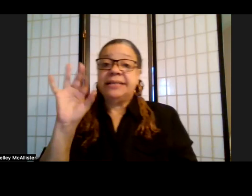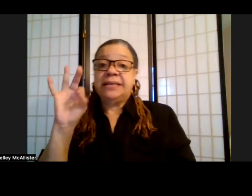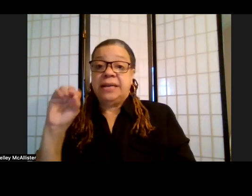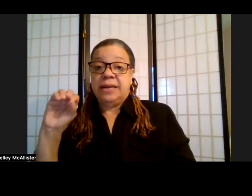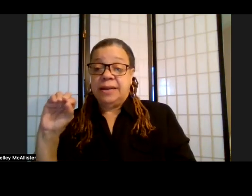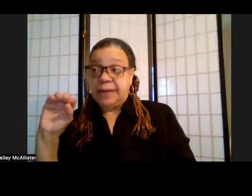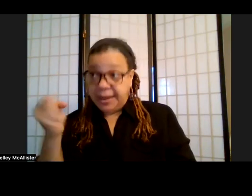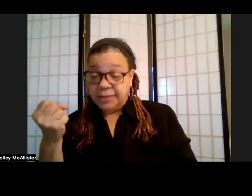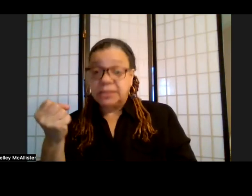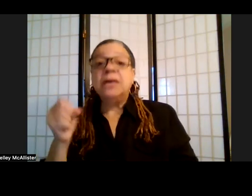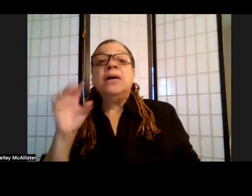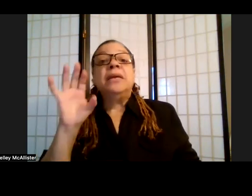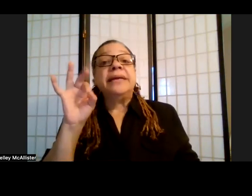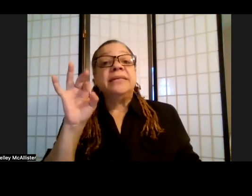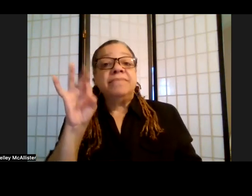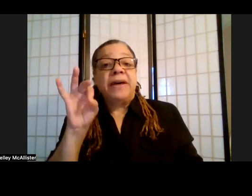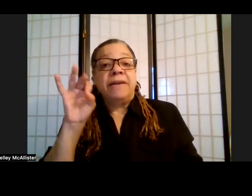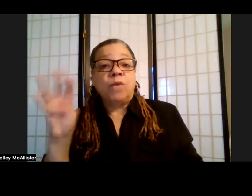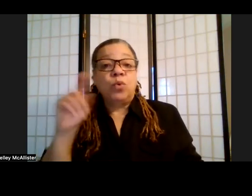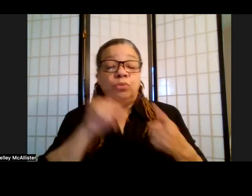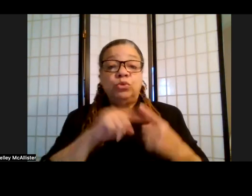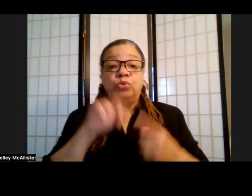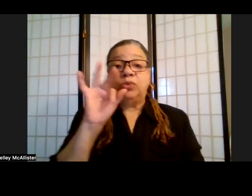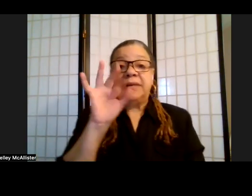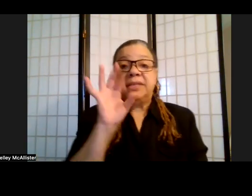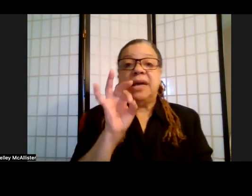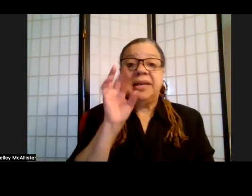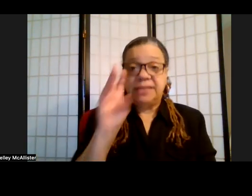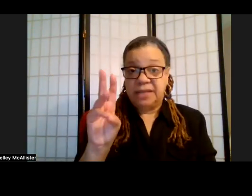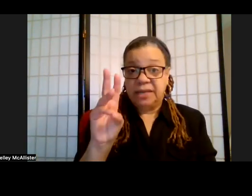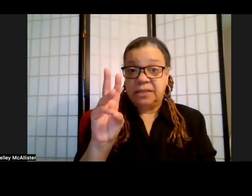from 1994 to 1996, resistance against one of